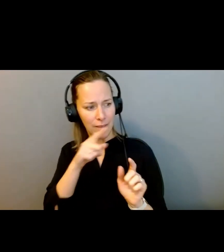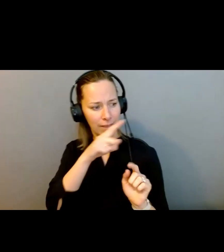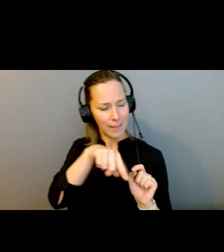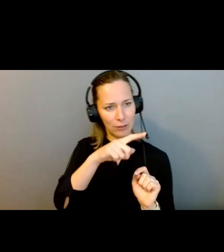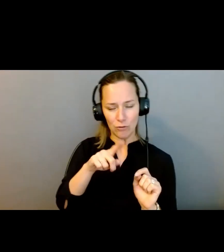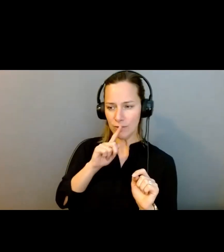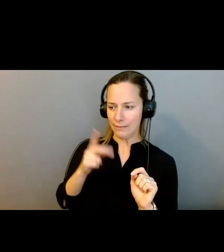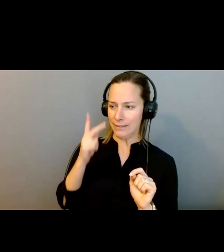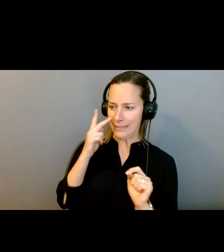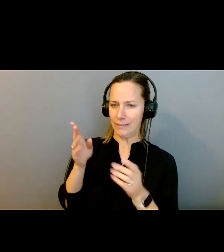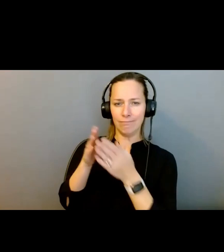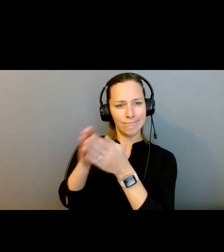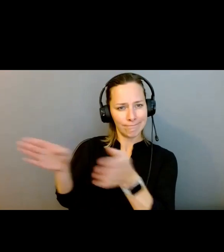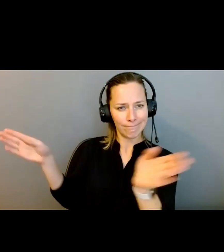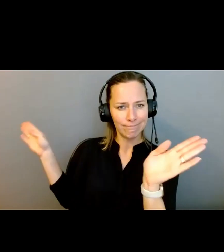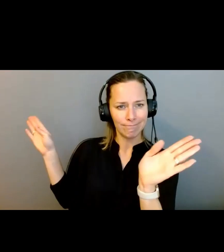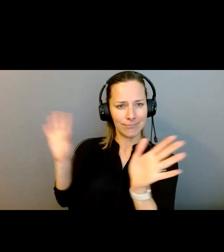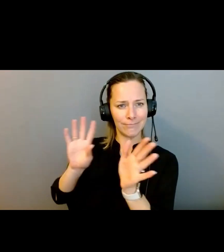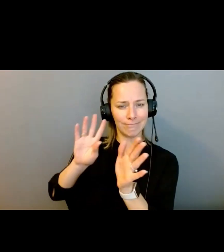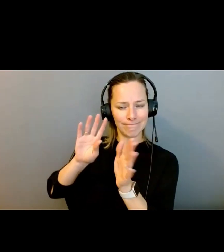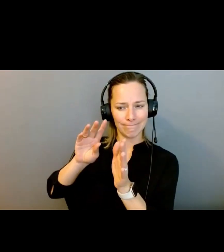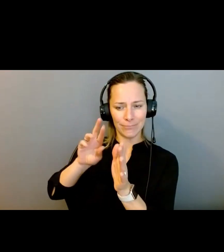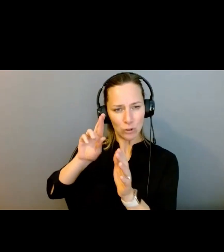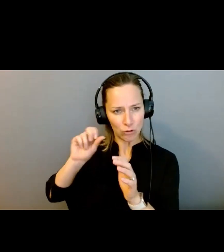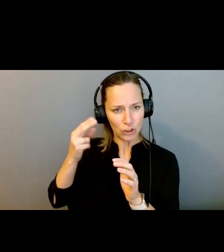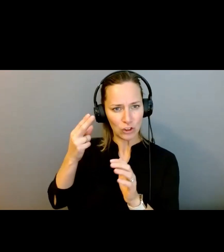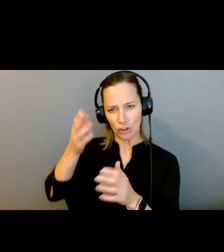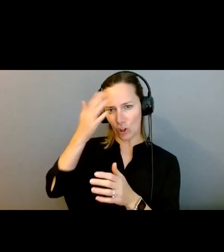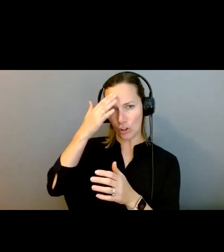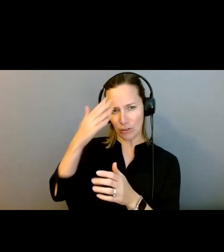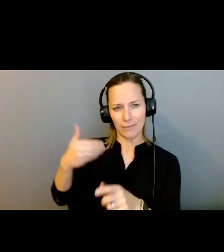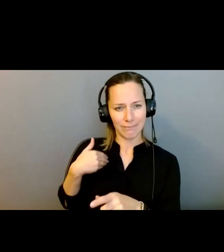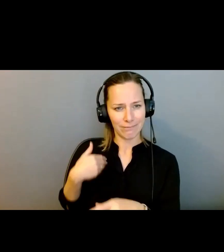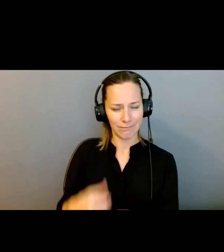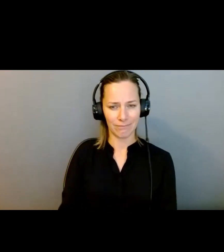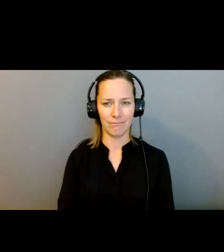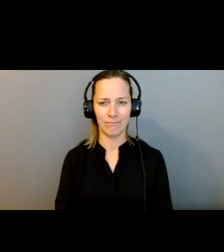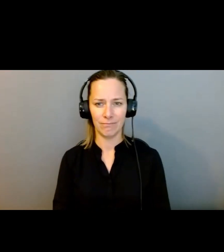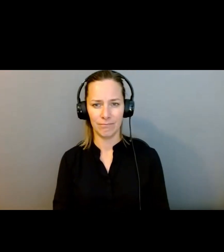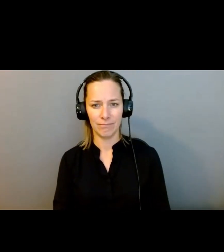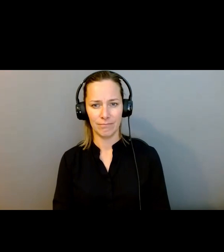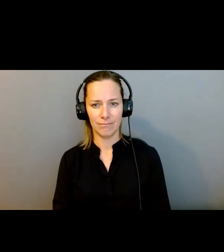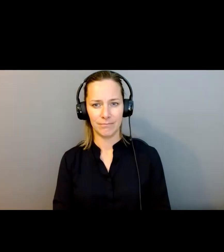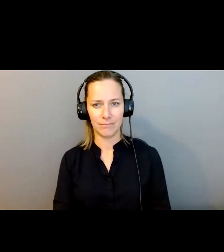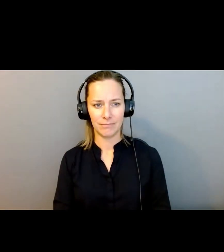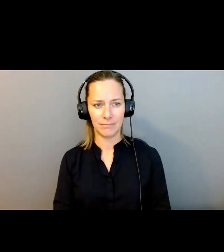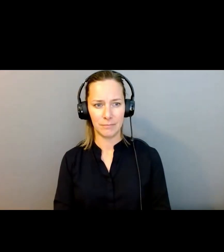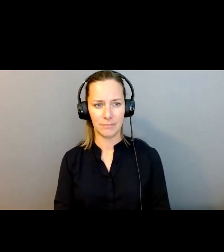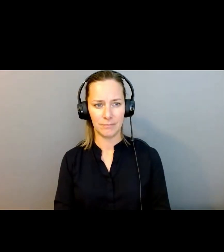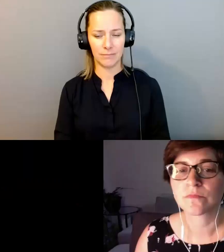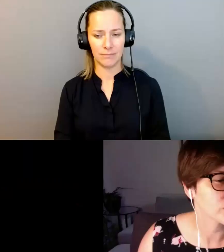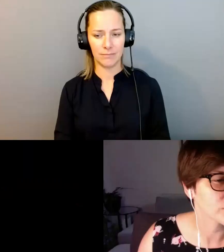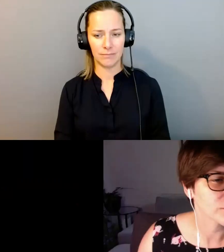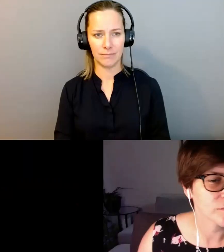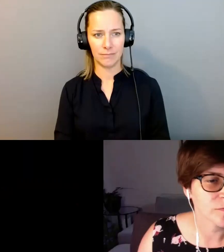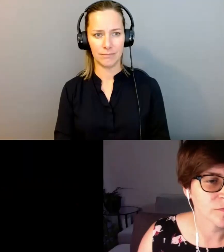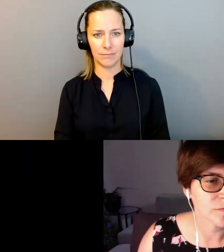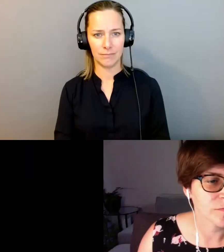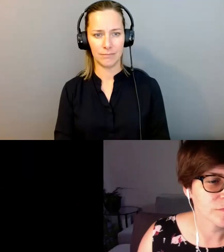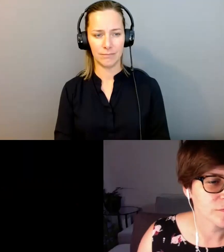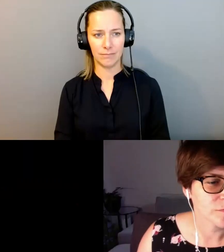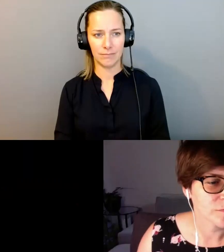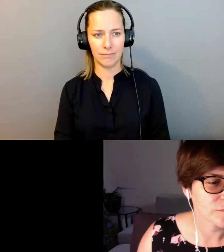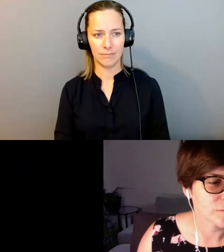broad sense that way. >> DR. JEN RINALDI: